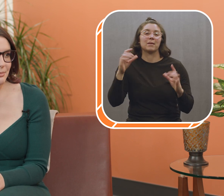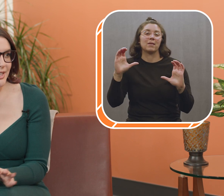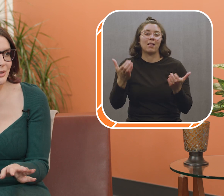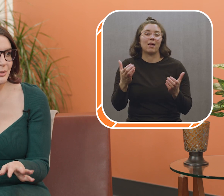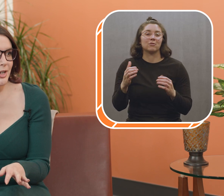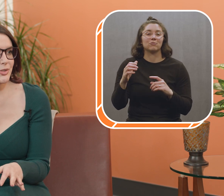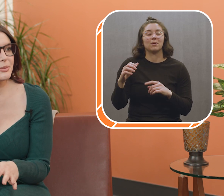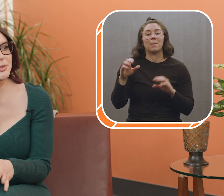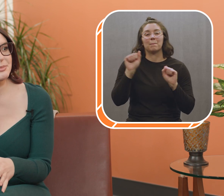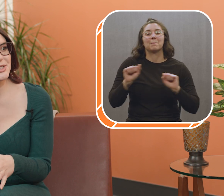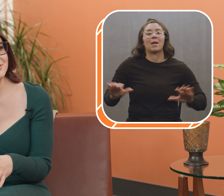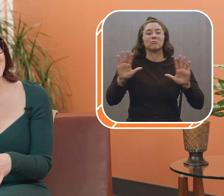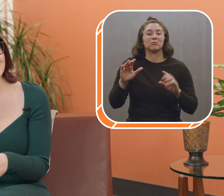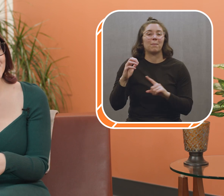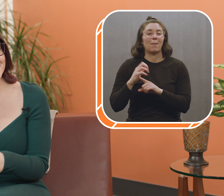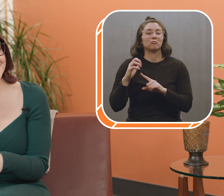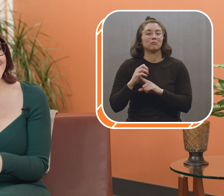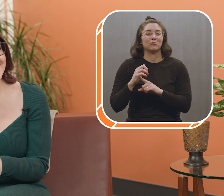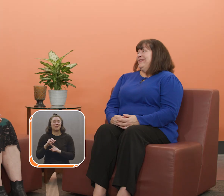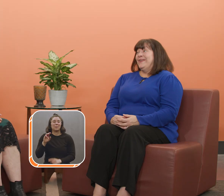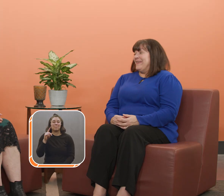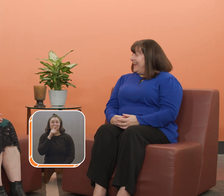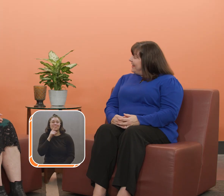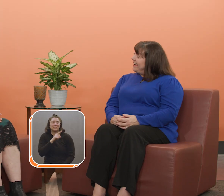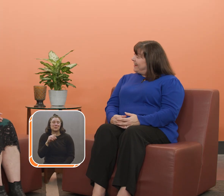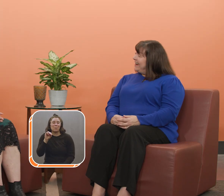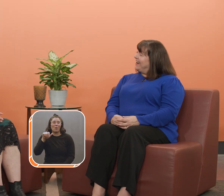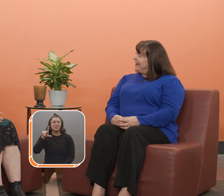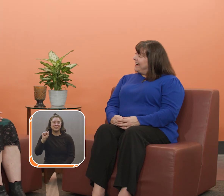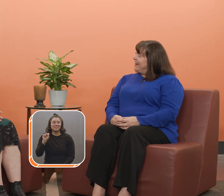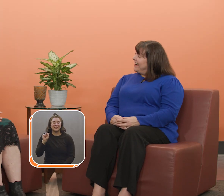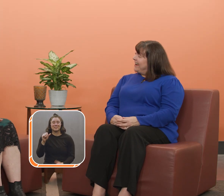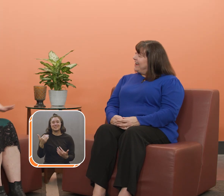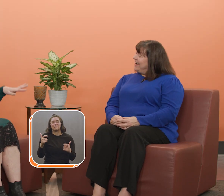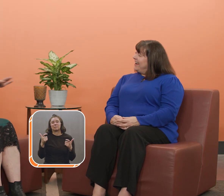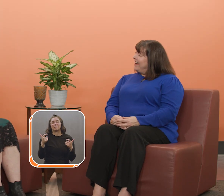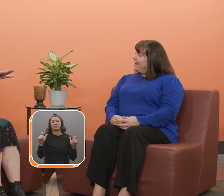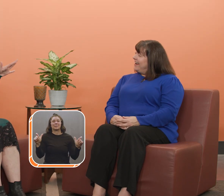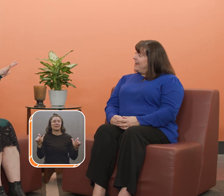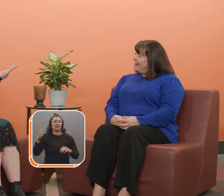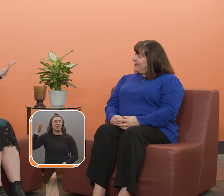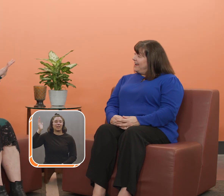"Magical Mushrooms, Mischievous Molds". That's new to me! Yeah! And it's a huge lecture,